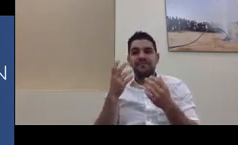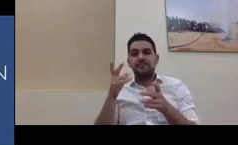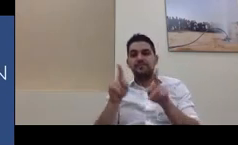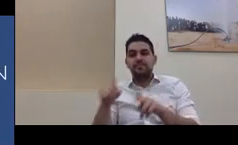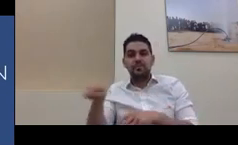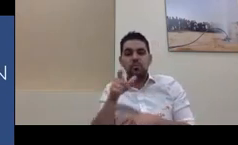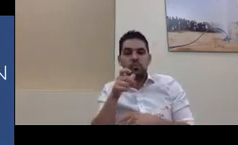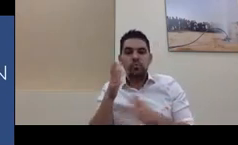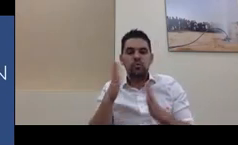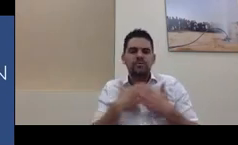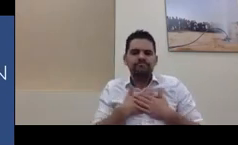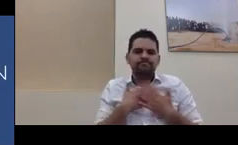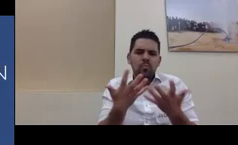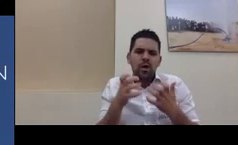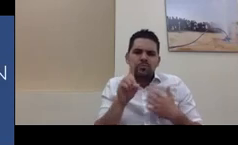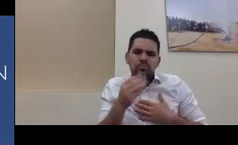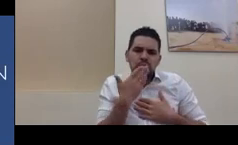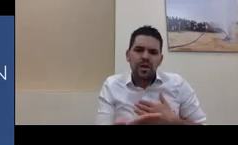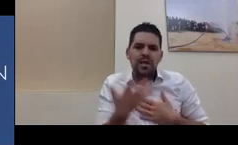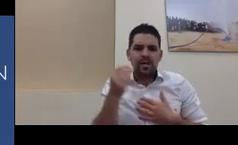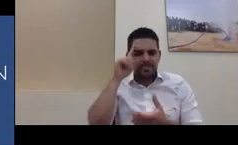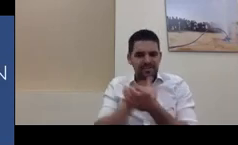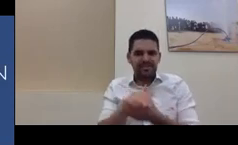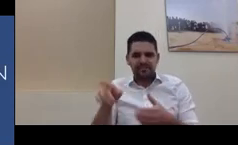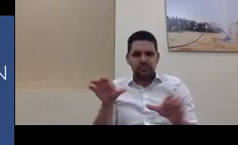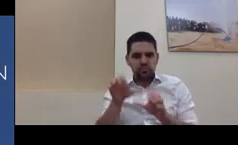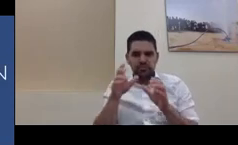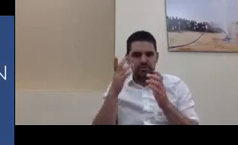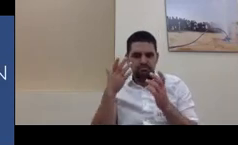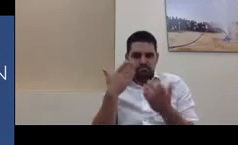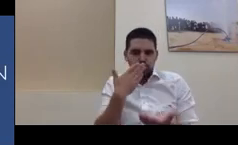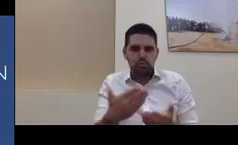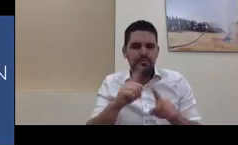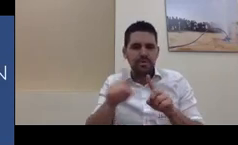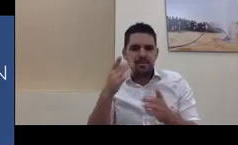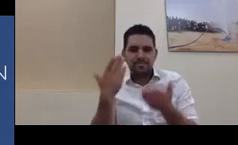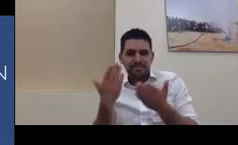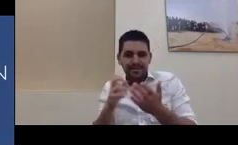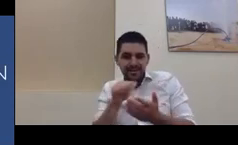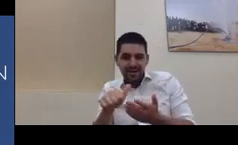maybe there are people there that are like, I want to do good and they believe that they are doing good work,